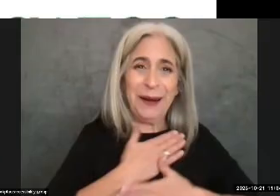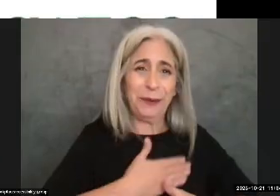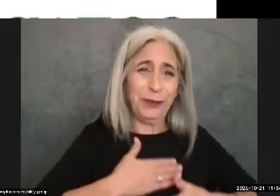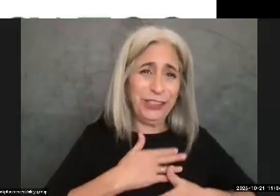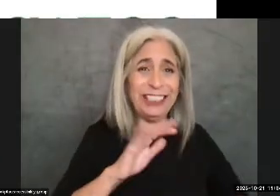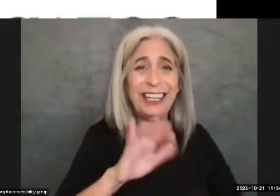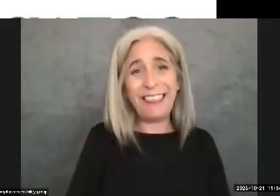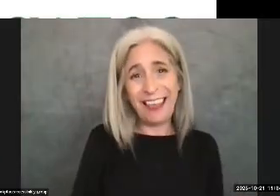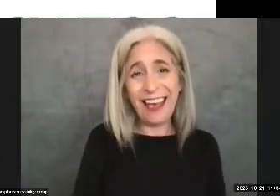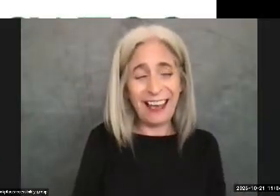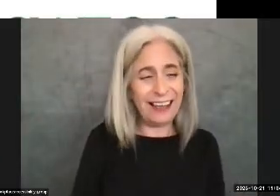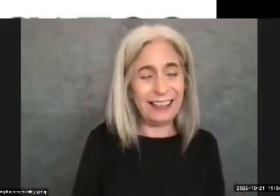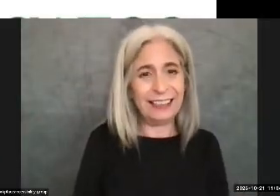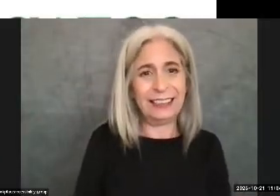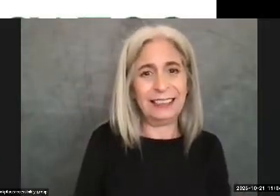Kathleen DeForest: And I appreciate that.